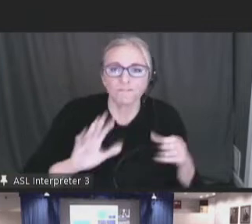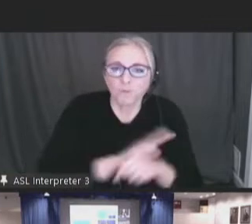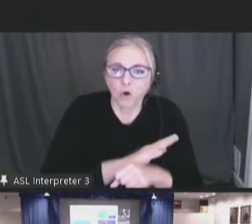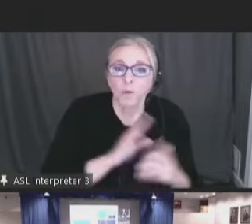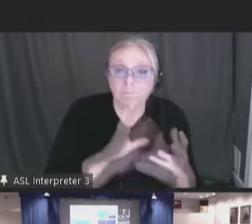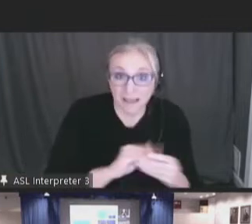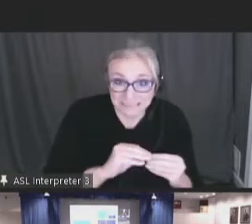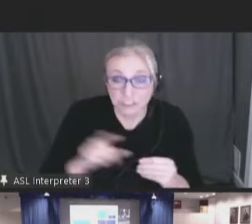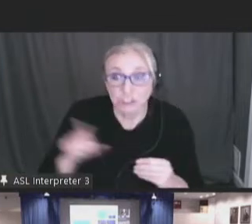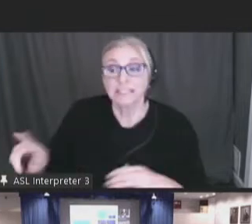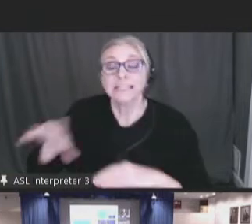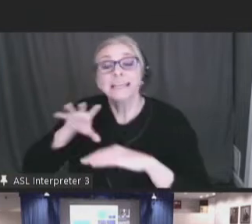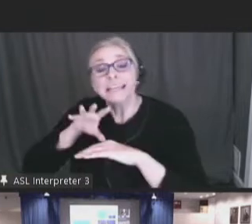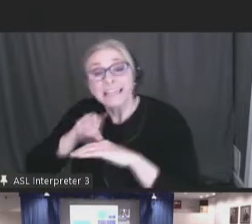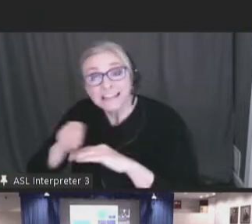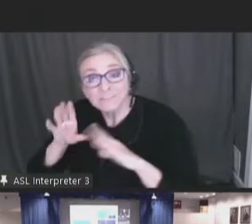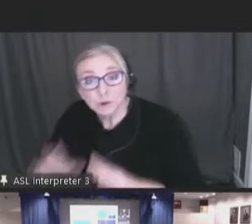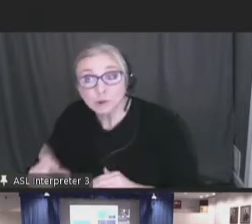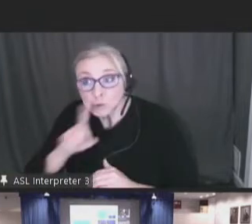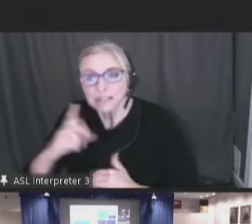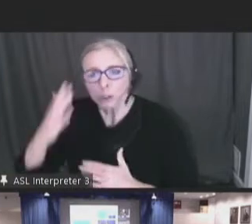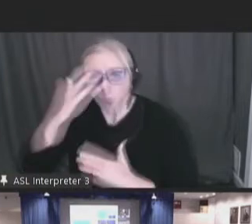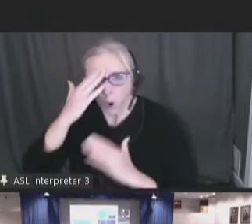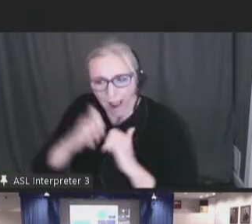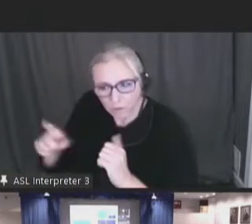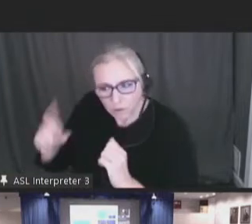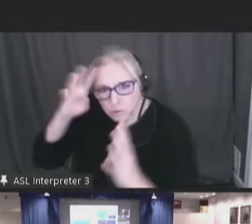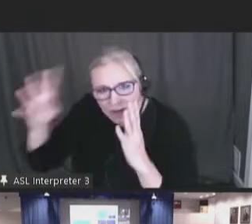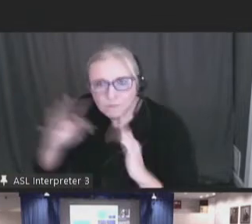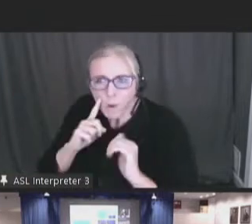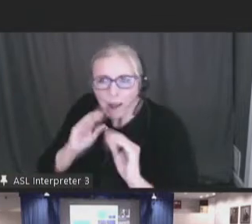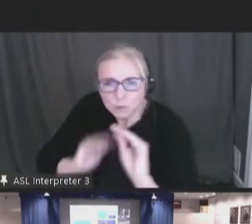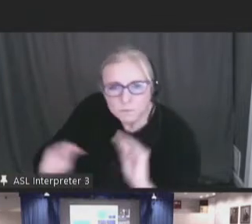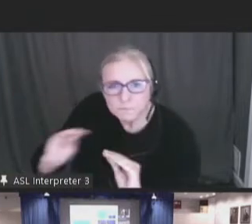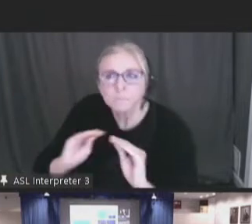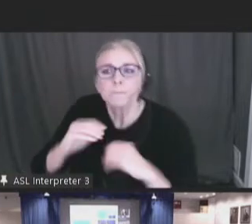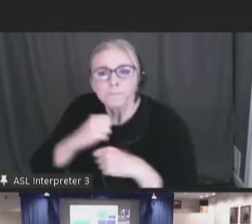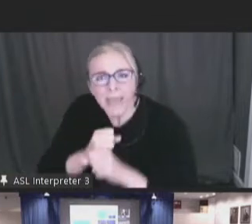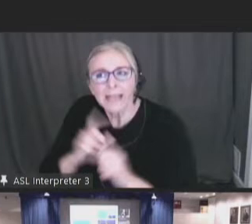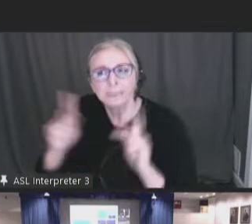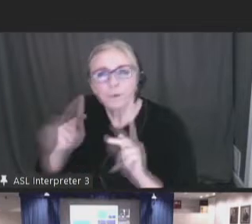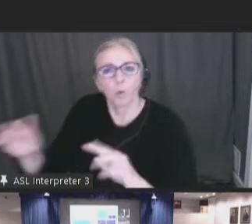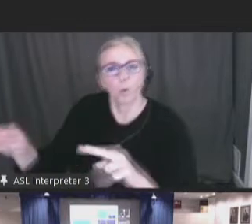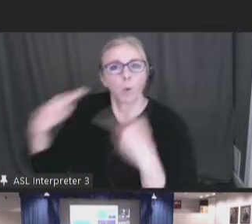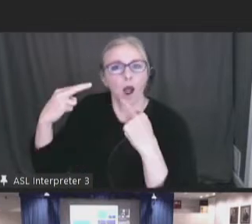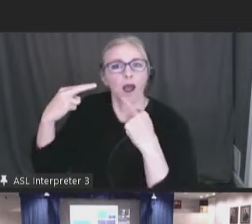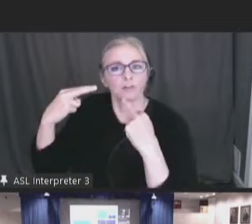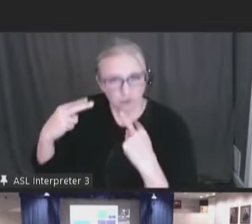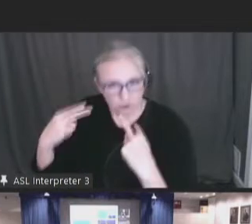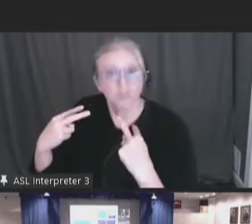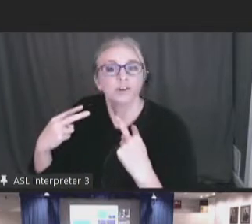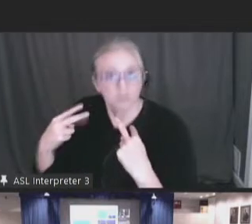Influencers are really great for that because they're creative and they get to be unique. And they tend to develop that sort of attention-grabbing material